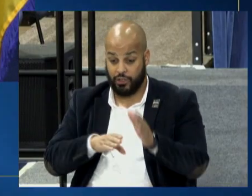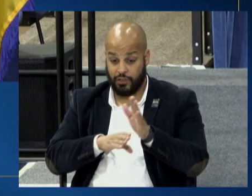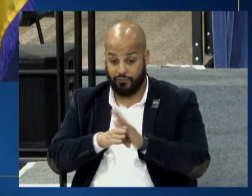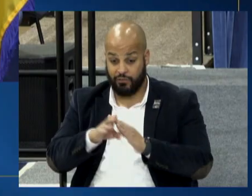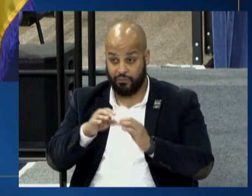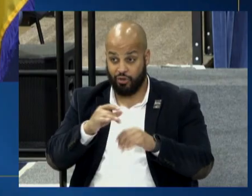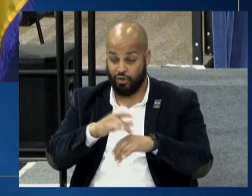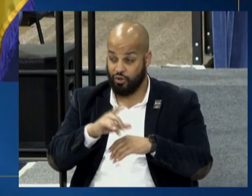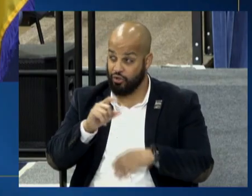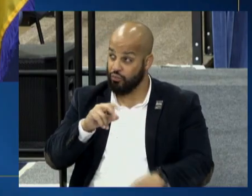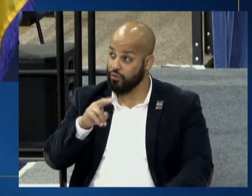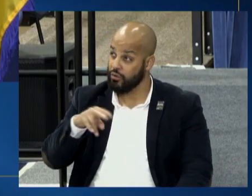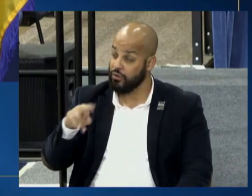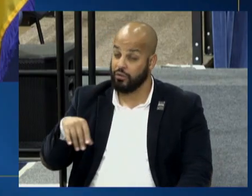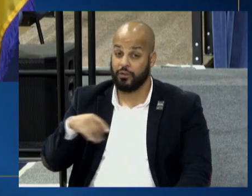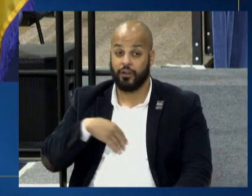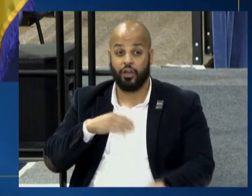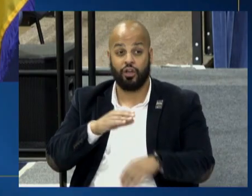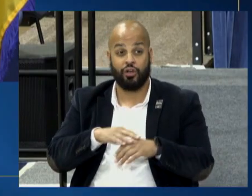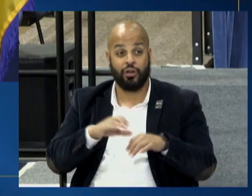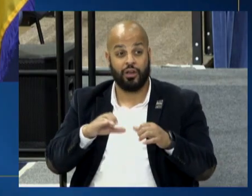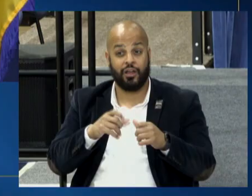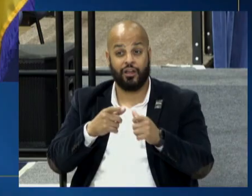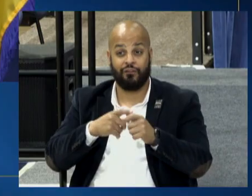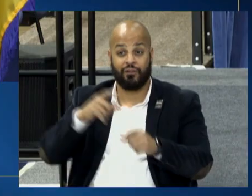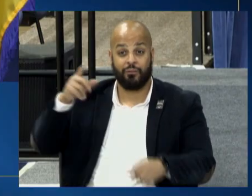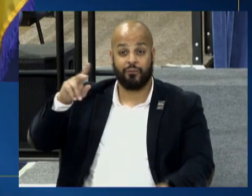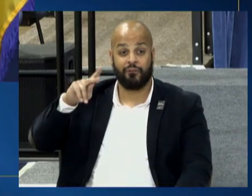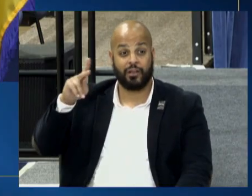the call to action from the Biden-Harris Administration and the re-ignition of